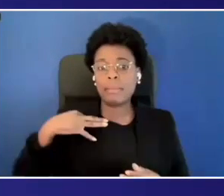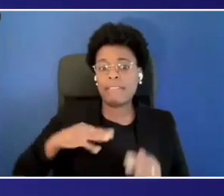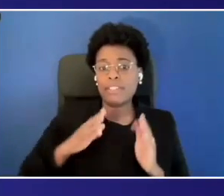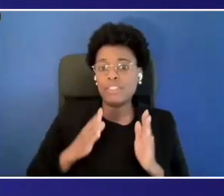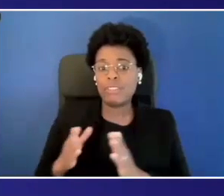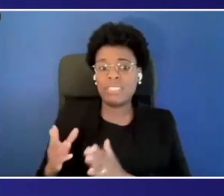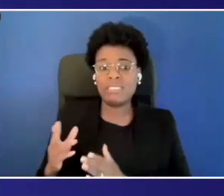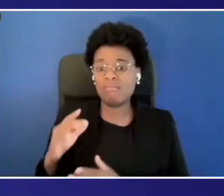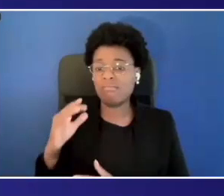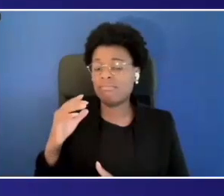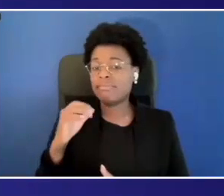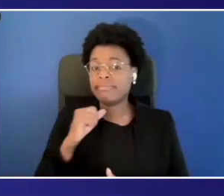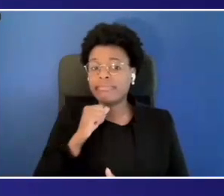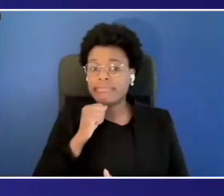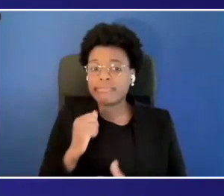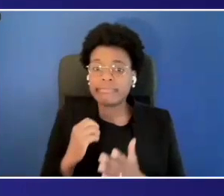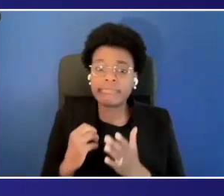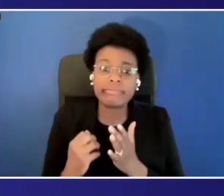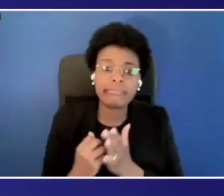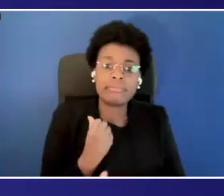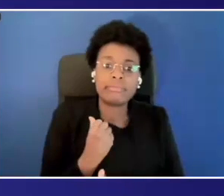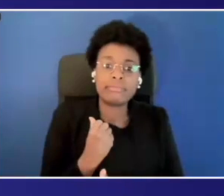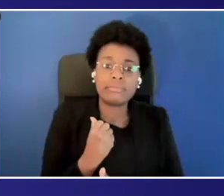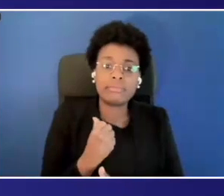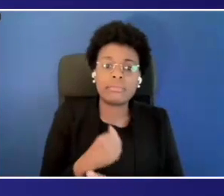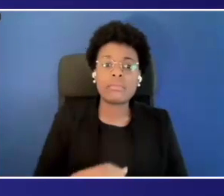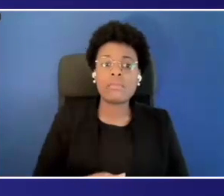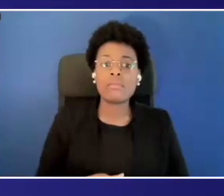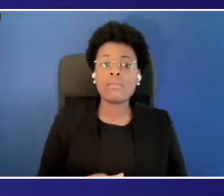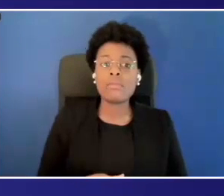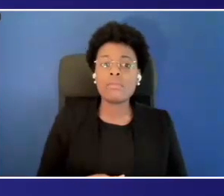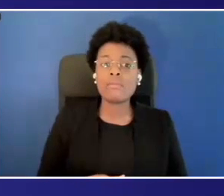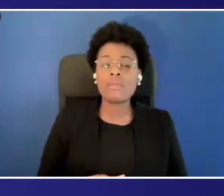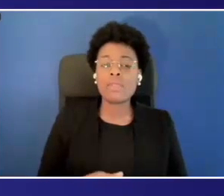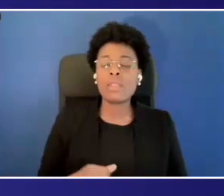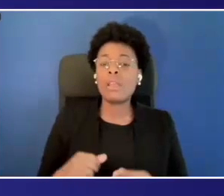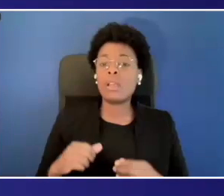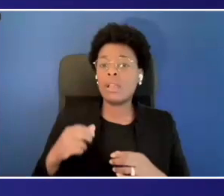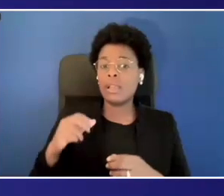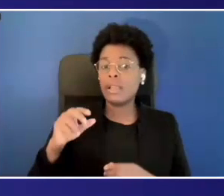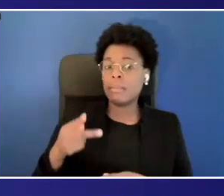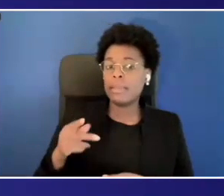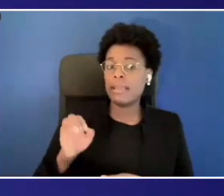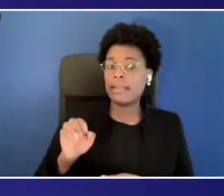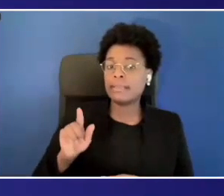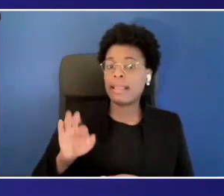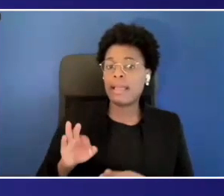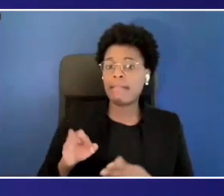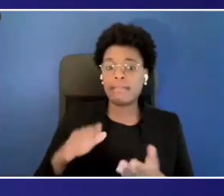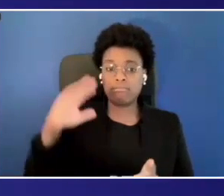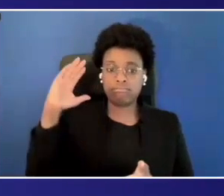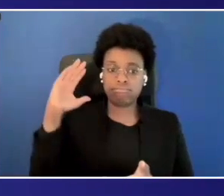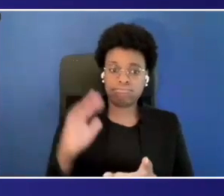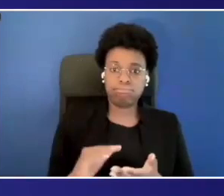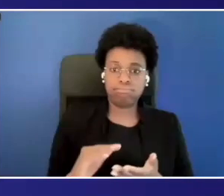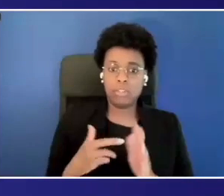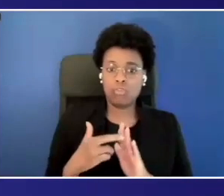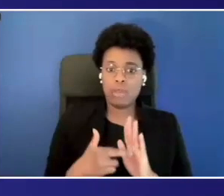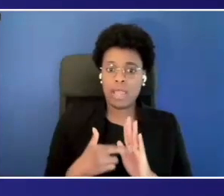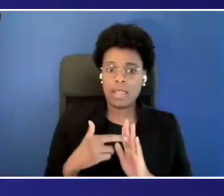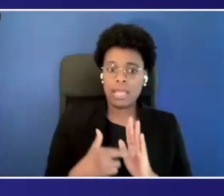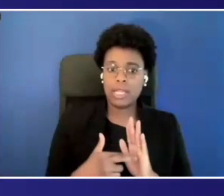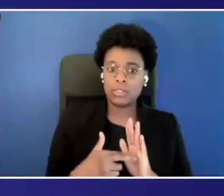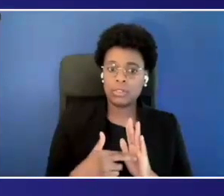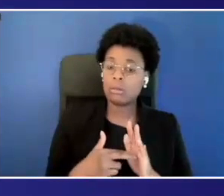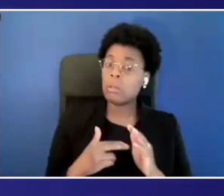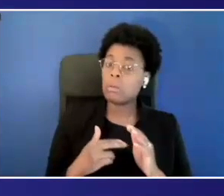But while deregulation of, PSLF and related programs may be warranted, changes could also bring serious unintended consequences.